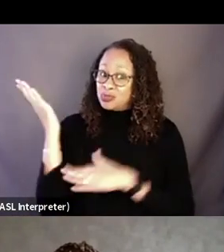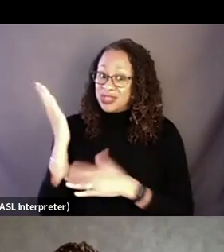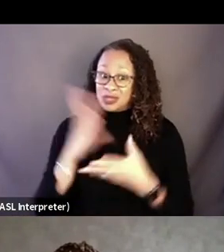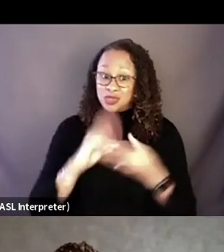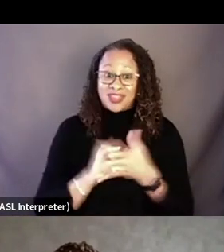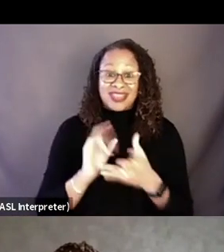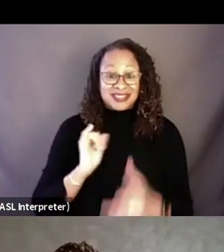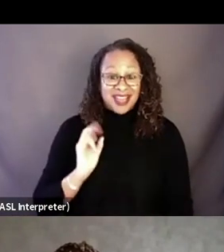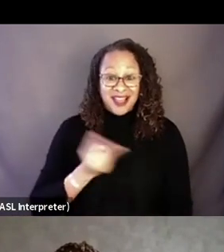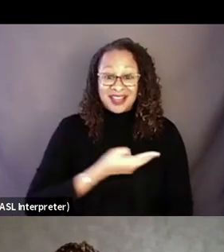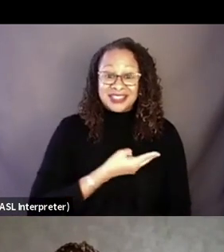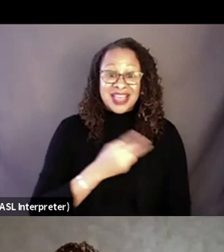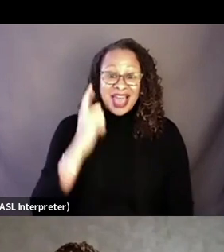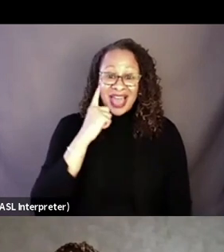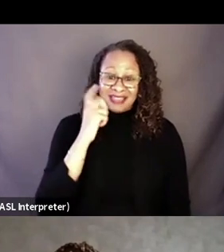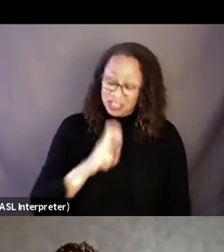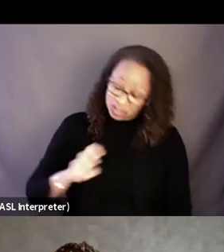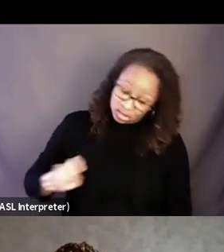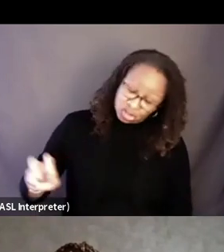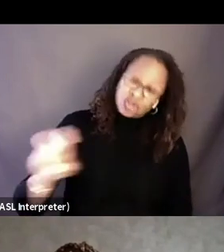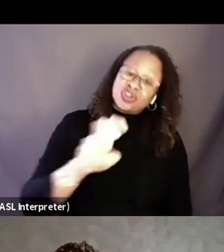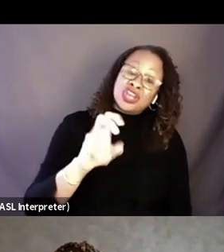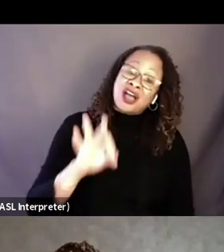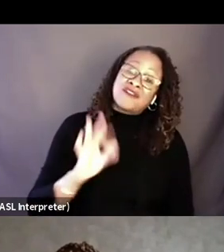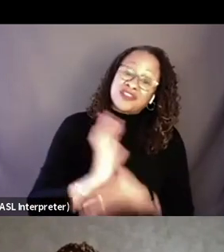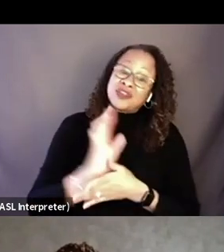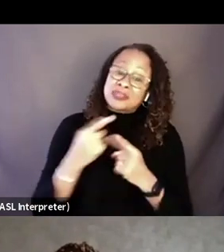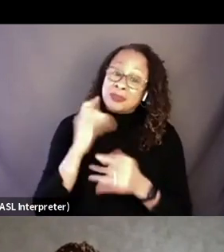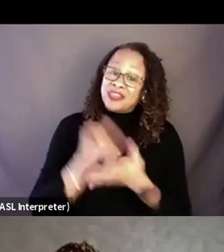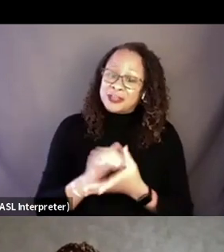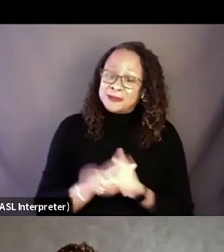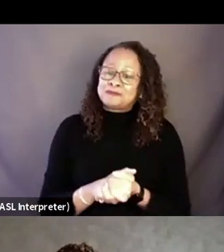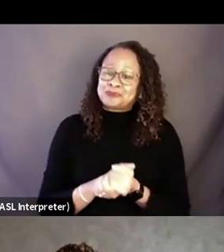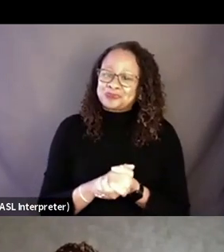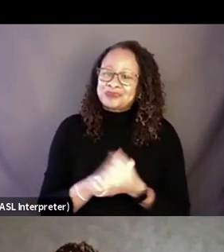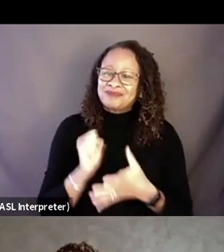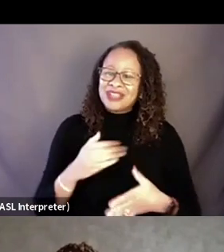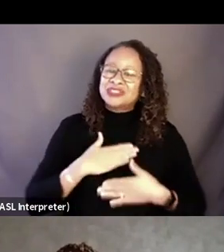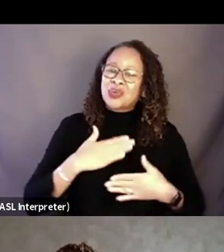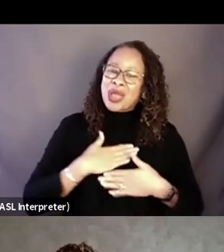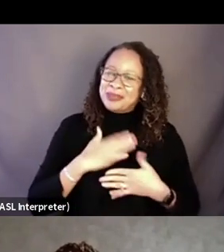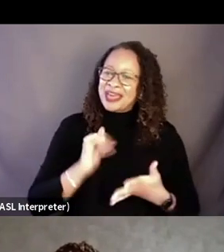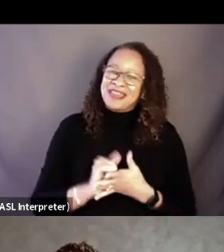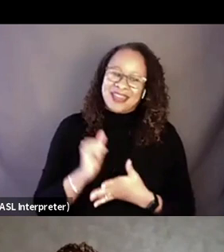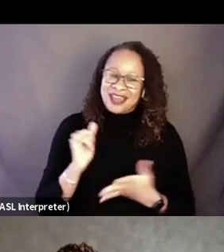and I think the journey of the film has been about that. And I'm so I'm so happy that that's what audiences get.